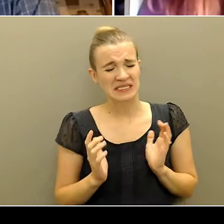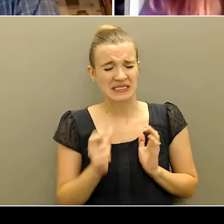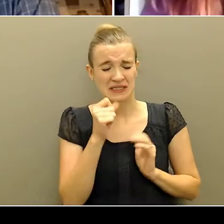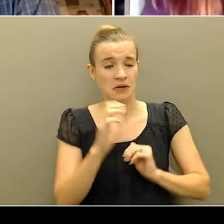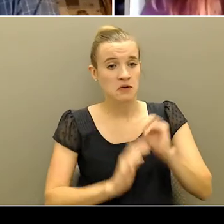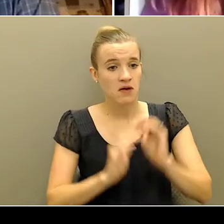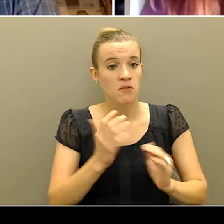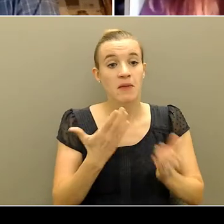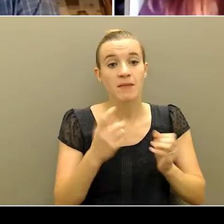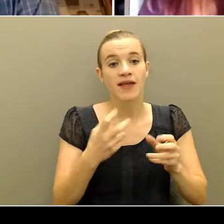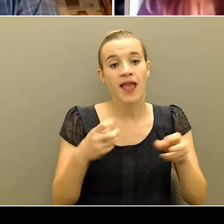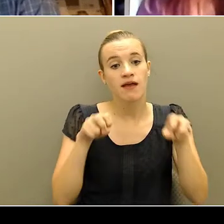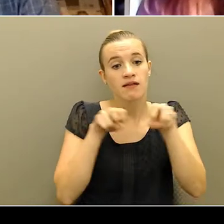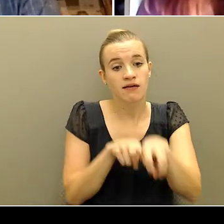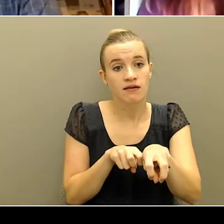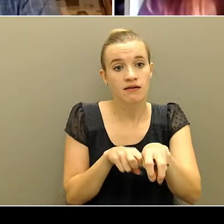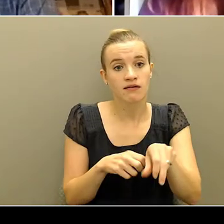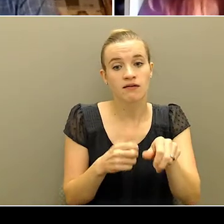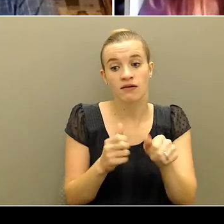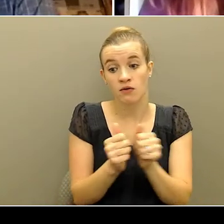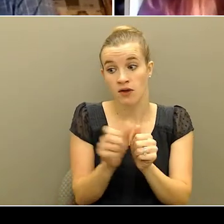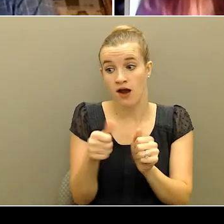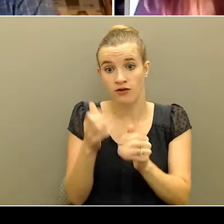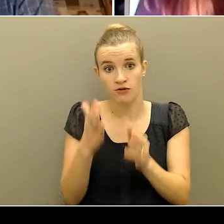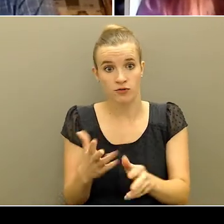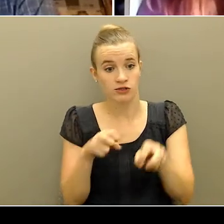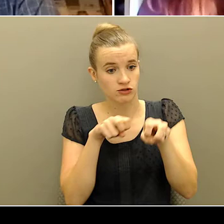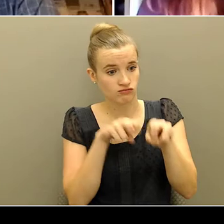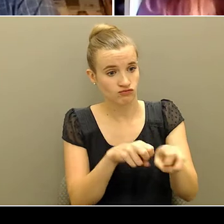good organization. Like, each year they, you know, go to different spots around